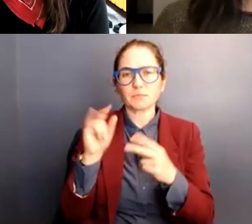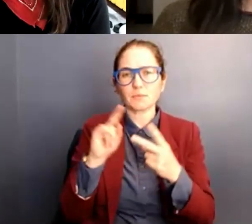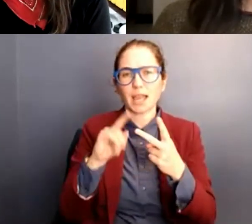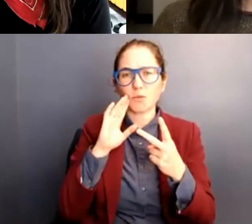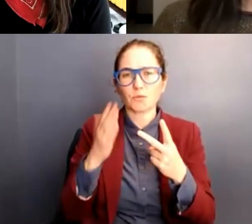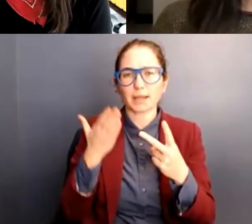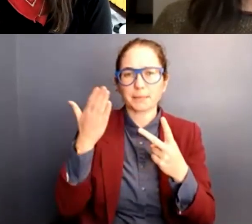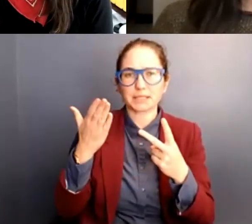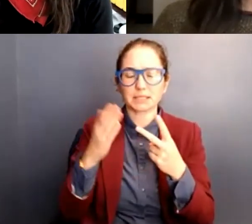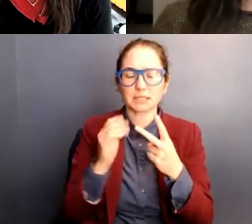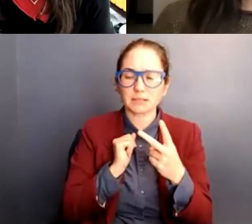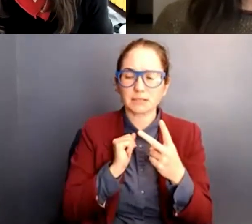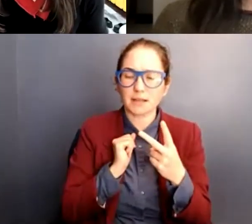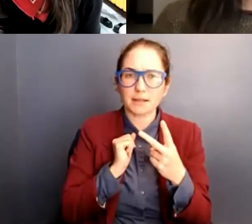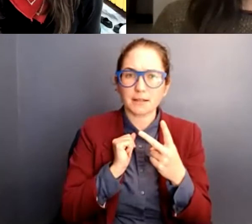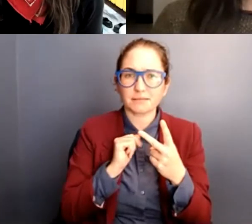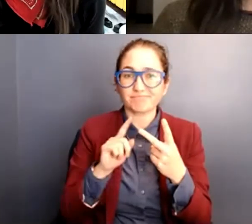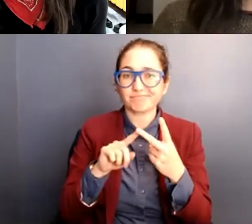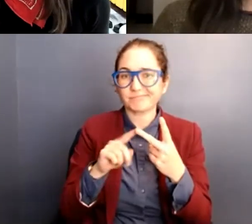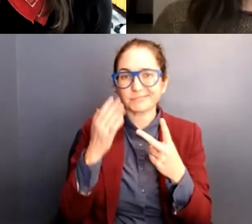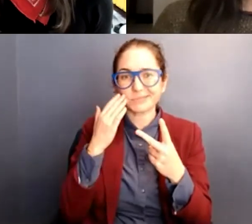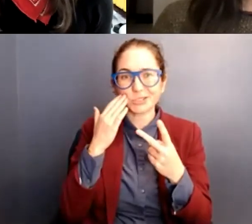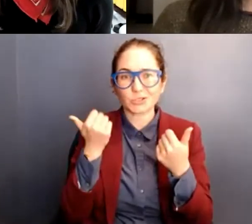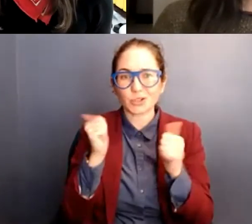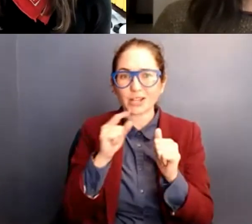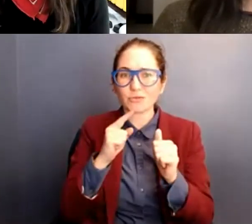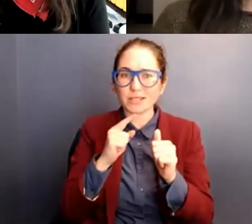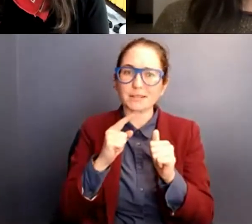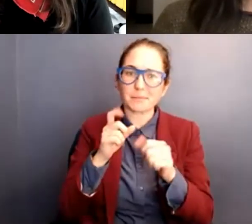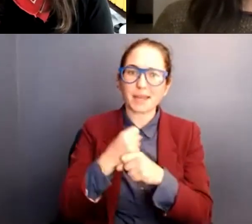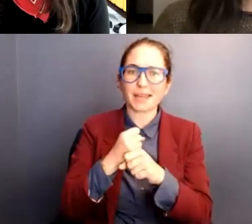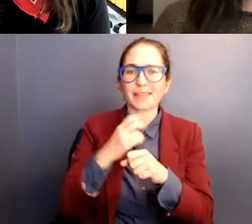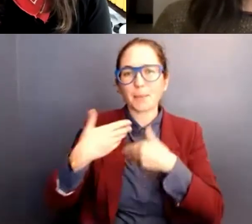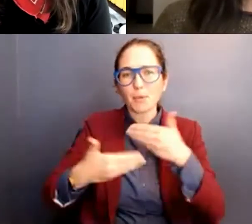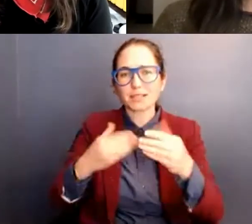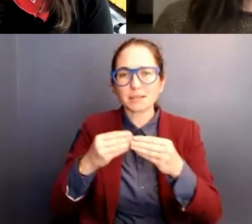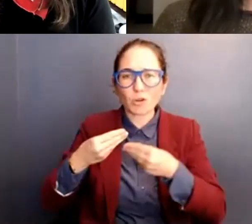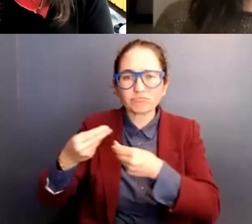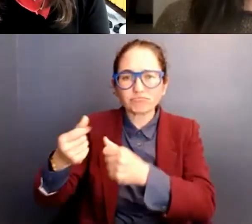just trying to make the process easy. Like I said, a lot of times